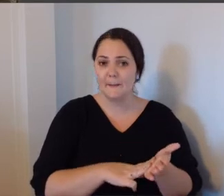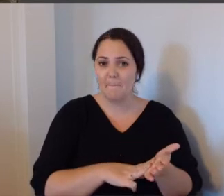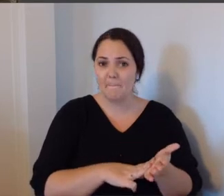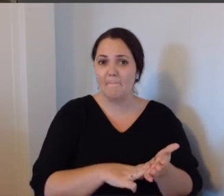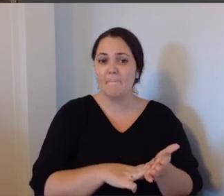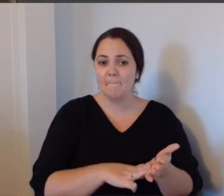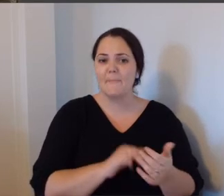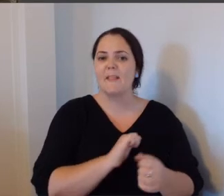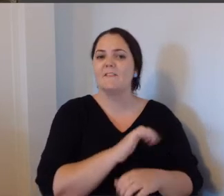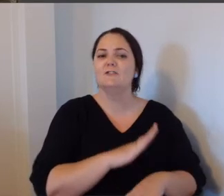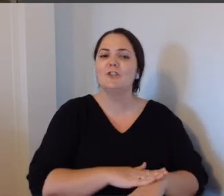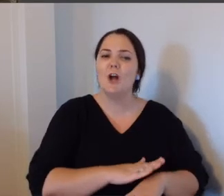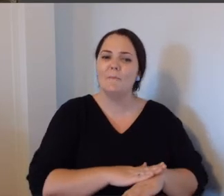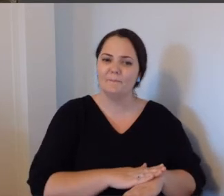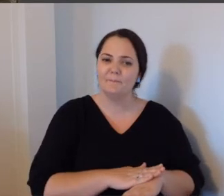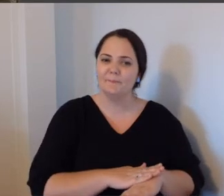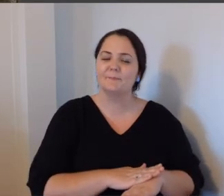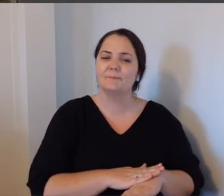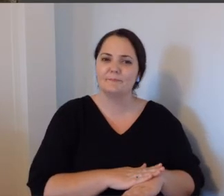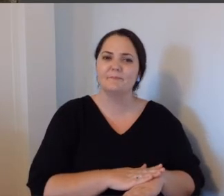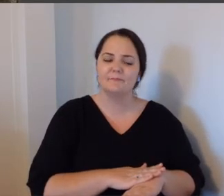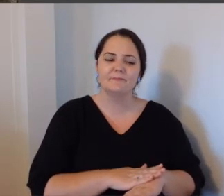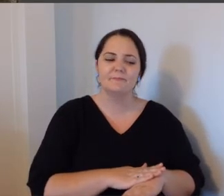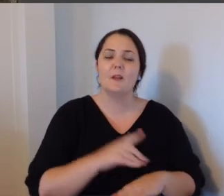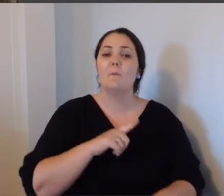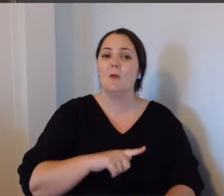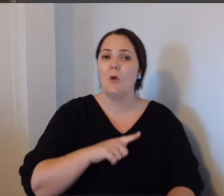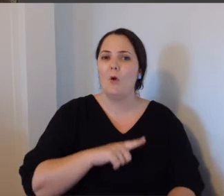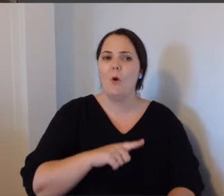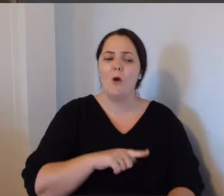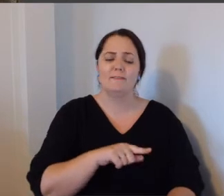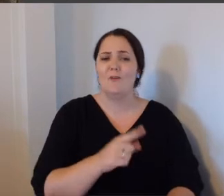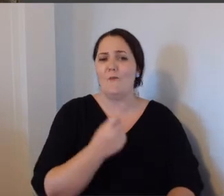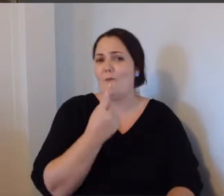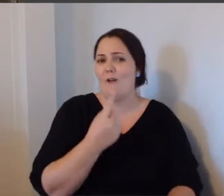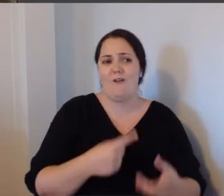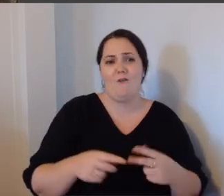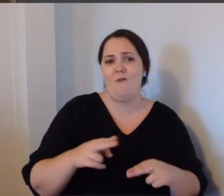notion of the genius as outlier. He's one of the first artists in history to disregard the